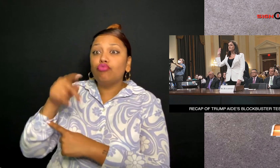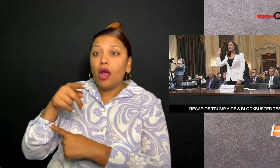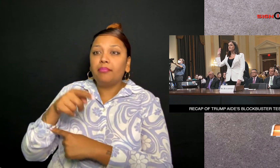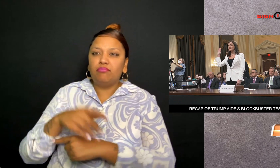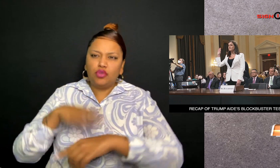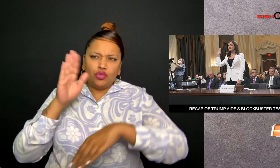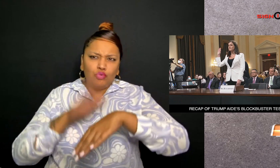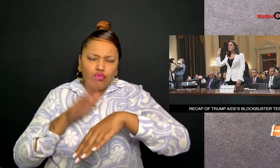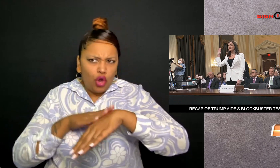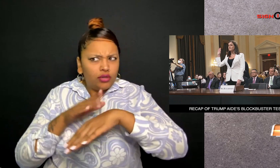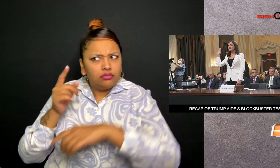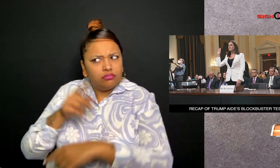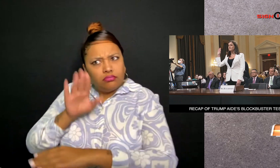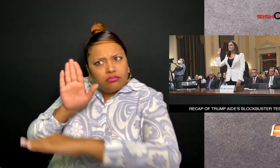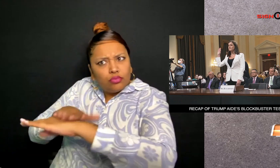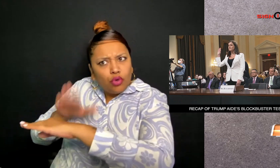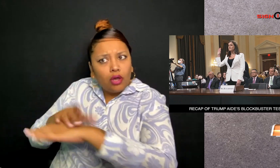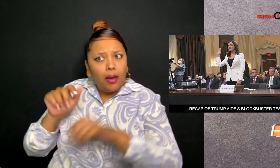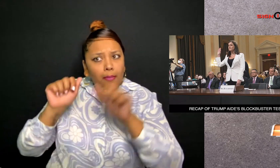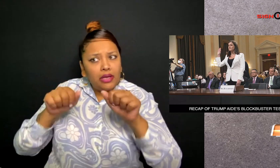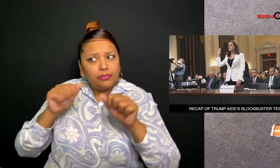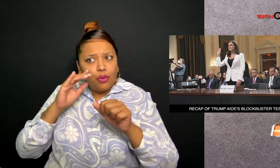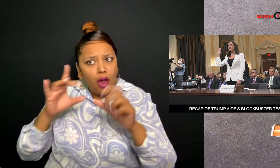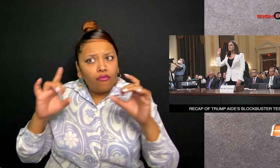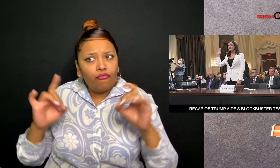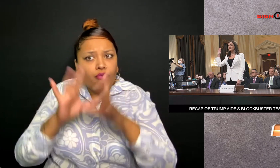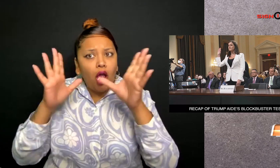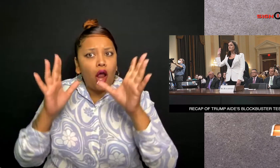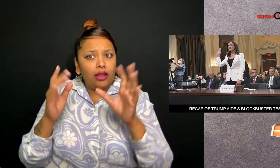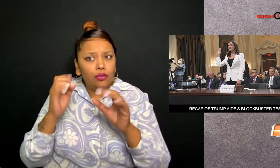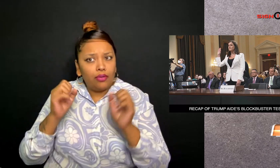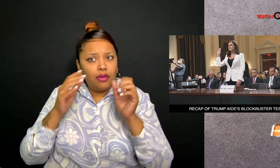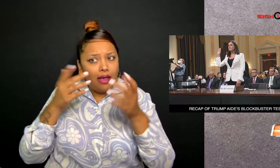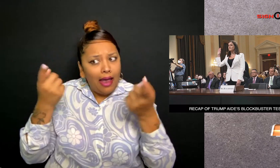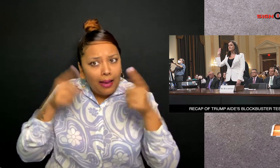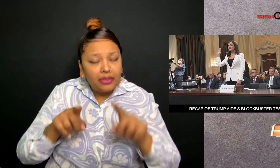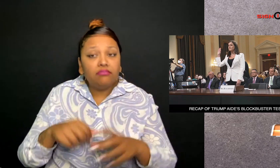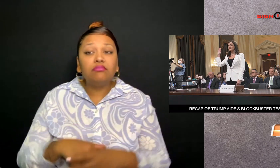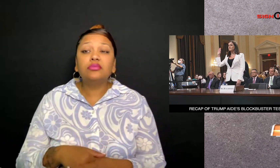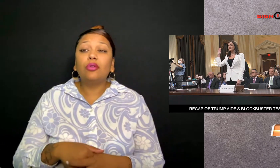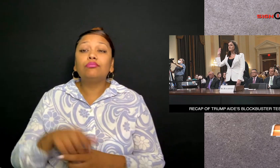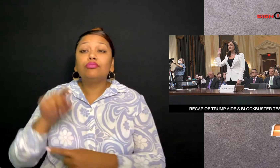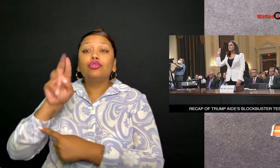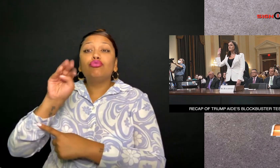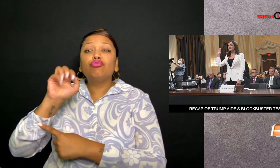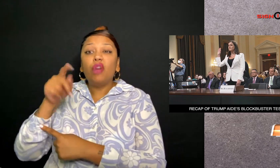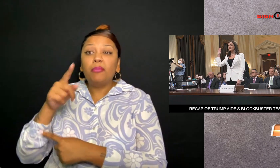Hutchinson said Trump was warned about the possibility of violence and that he wanted